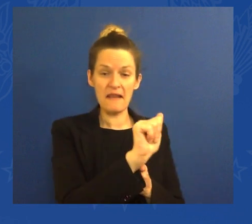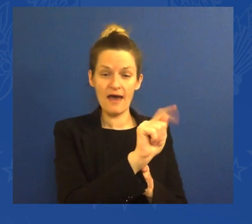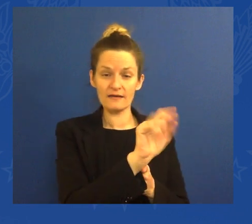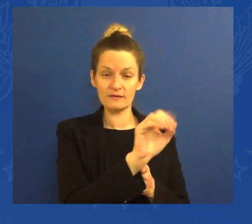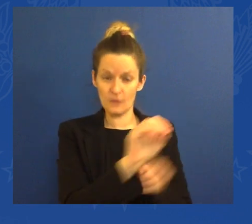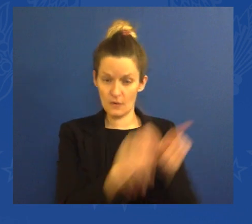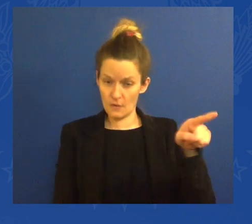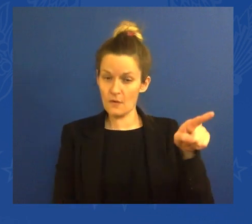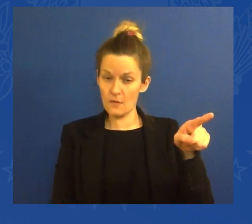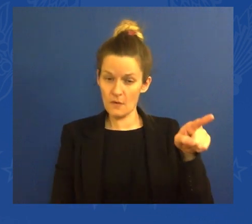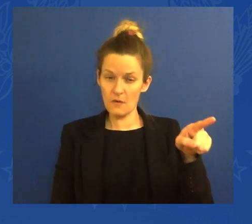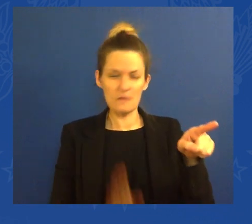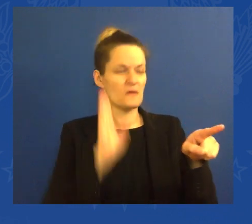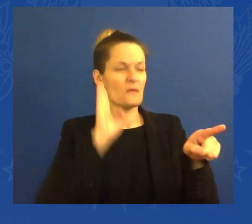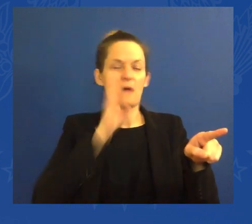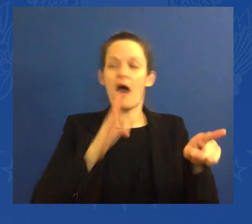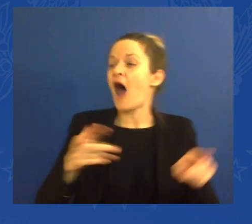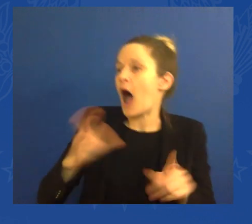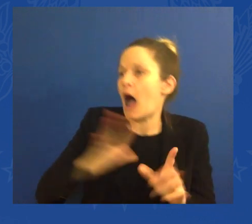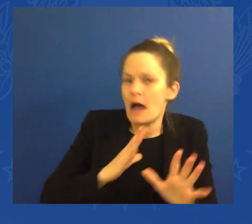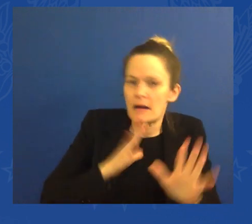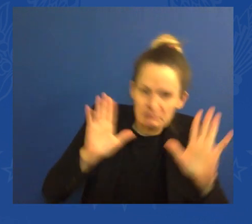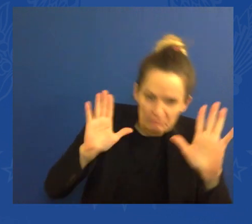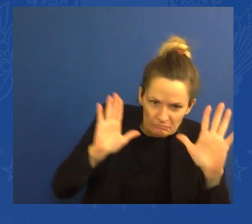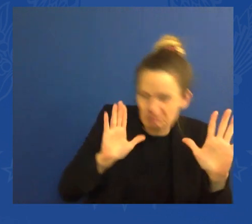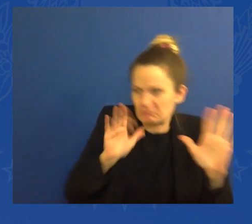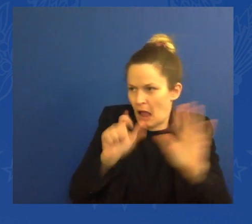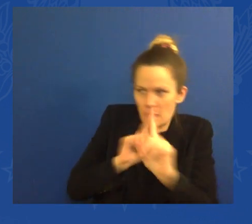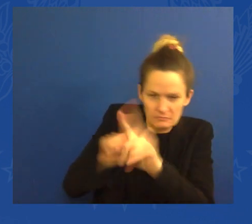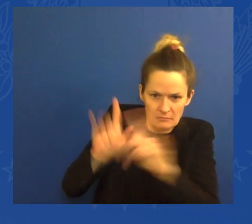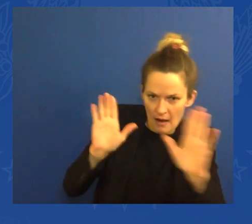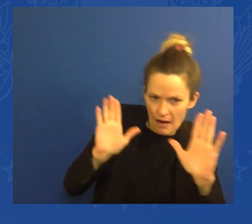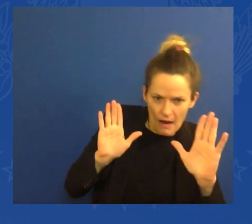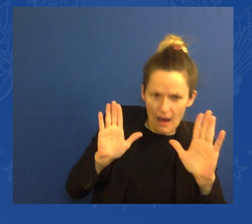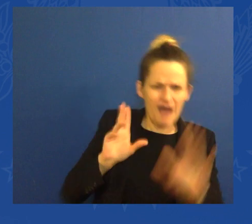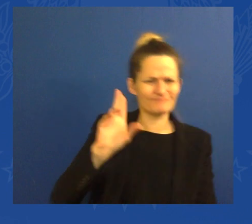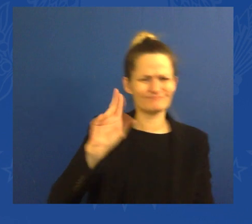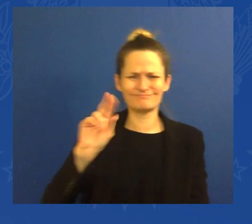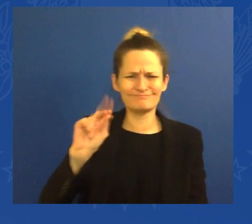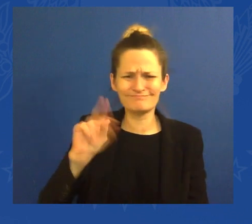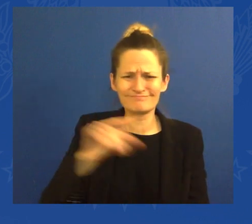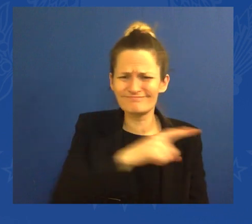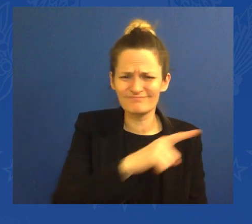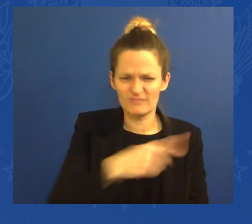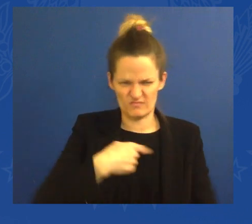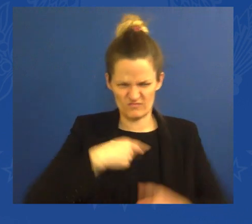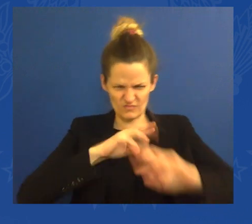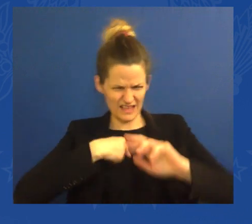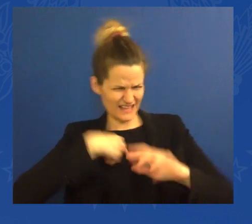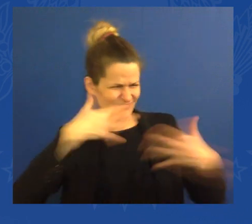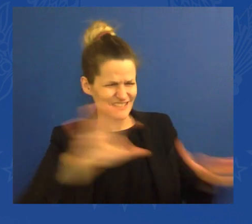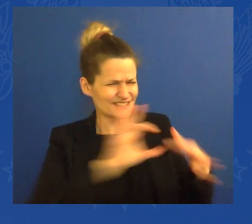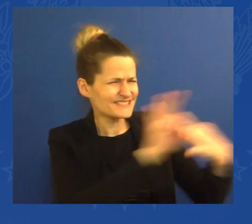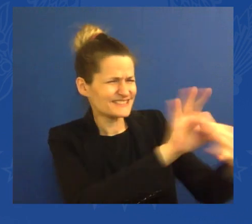We spent countless hours unifying the European Allies. We countered Russia's lies and[with] truth -- we countered them